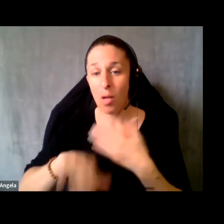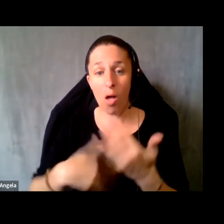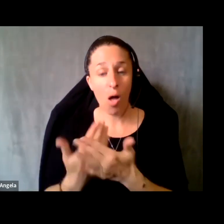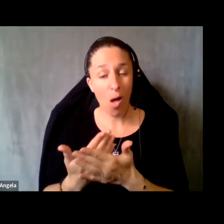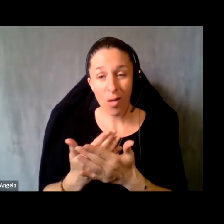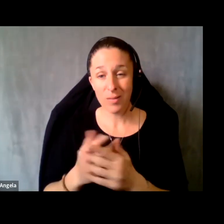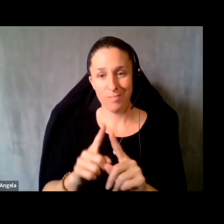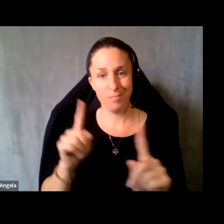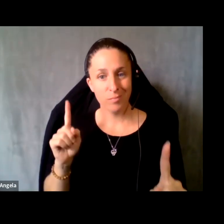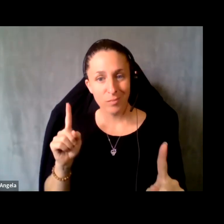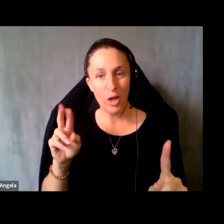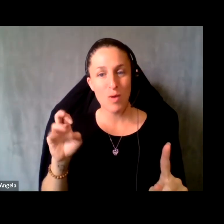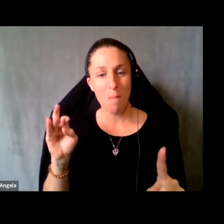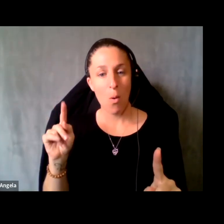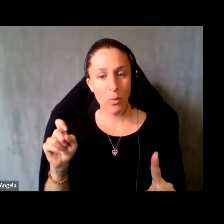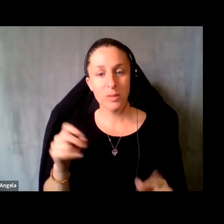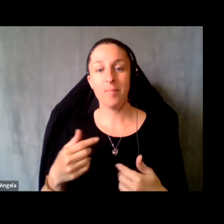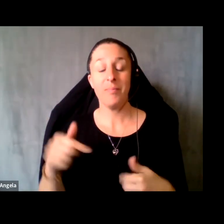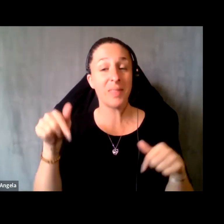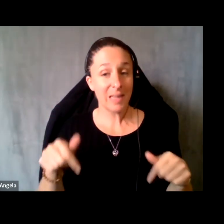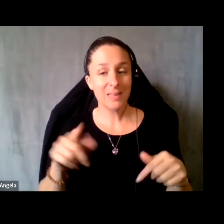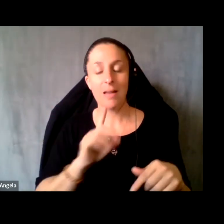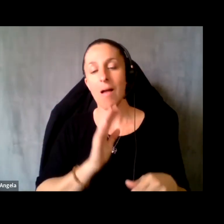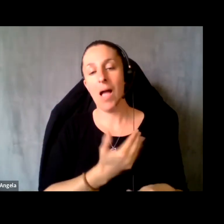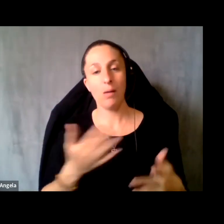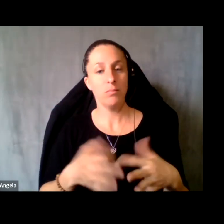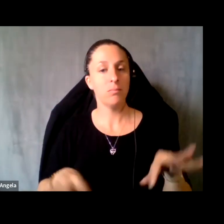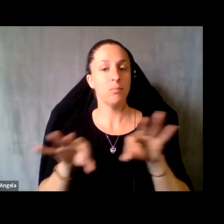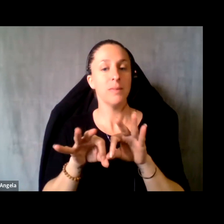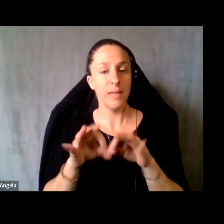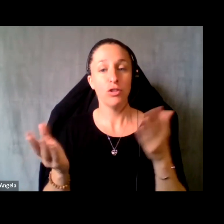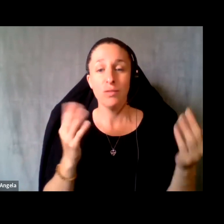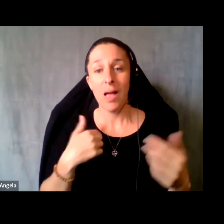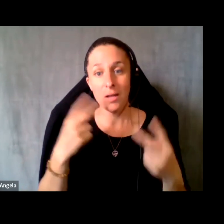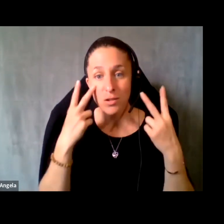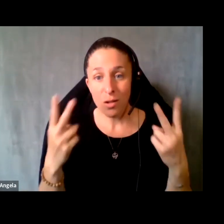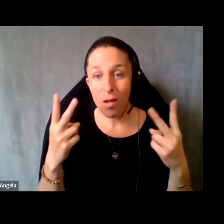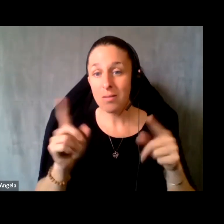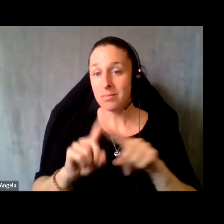And it really, this is…that these are essential services. And I saw how families who did not